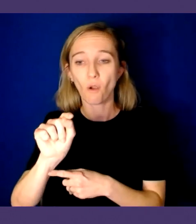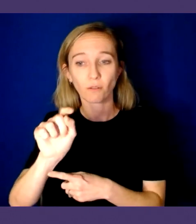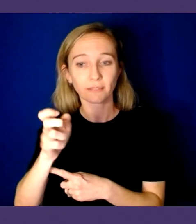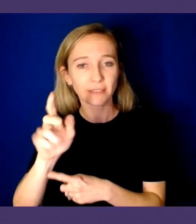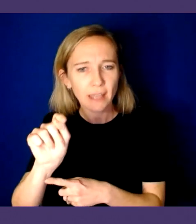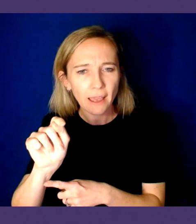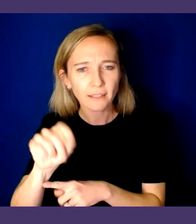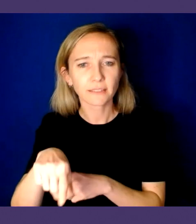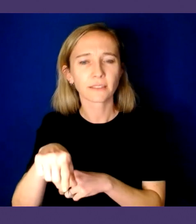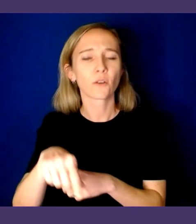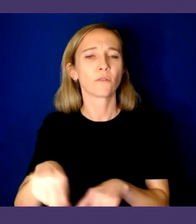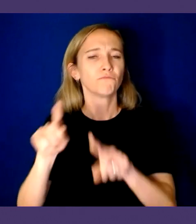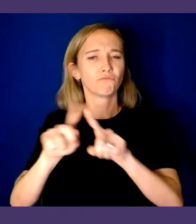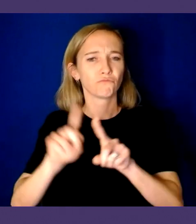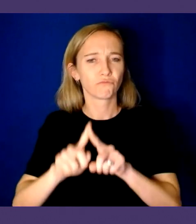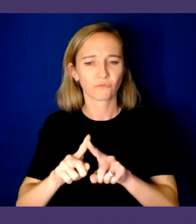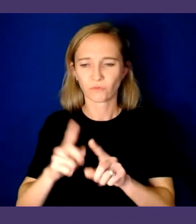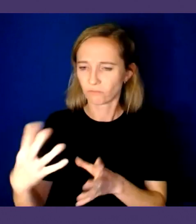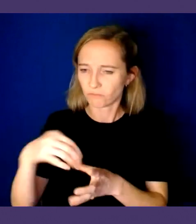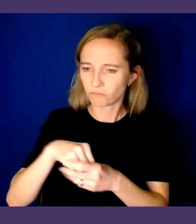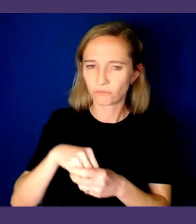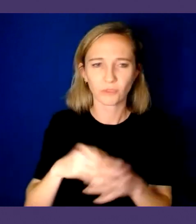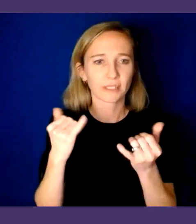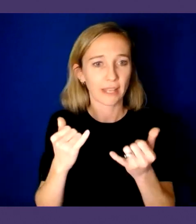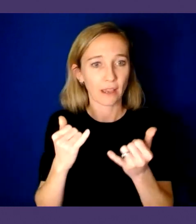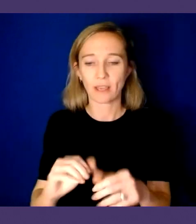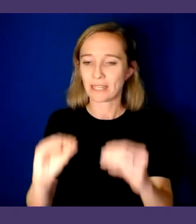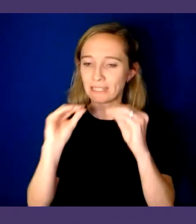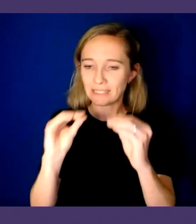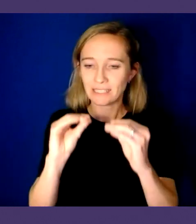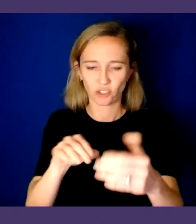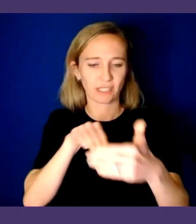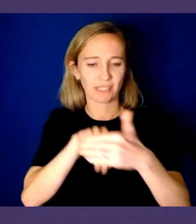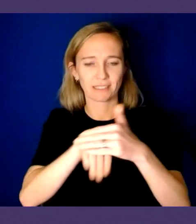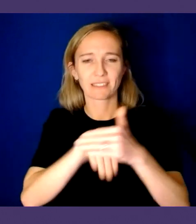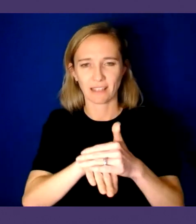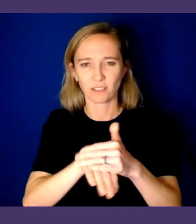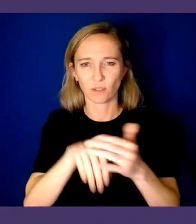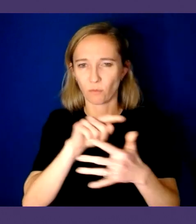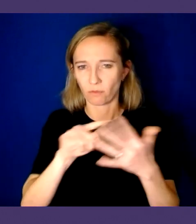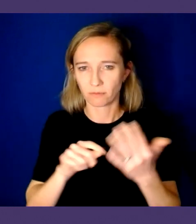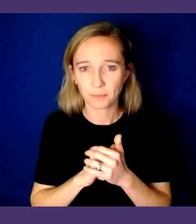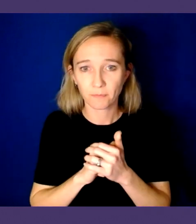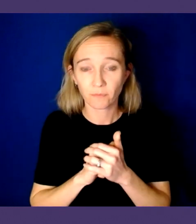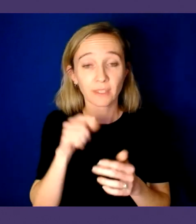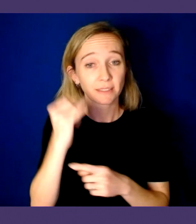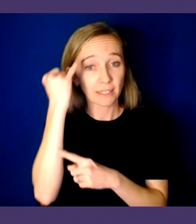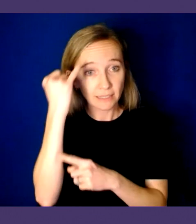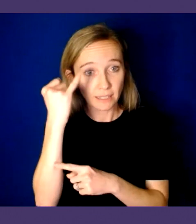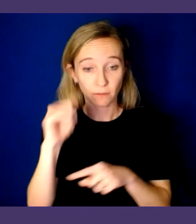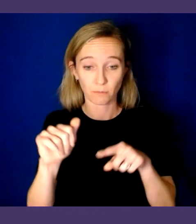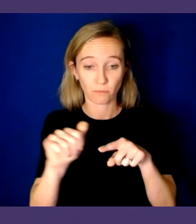we call Teach Access, teaching accessibly. It's the practice of and it's the act of